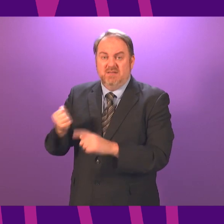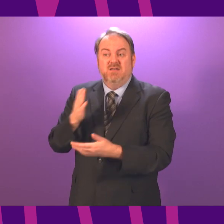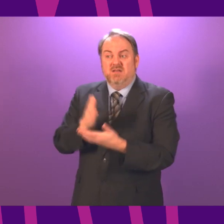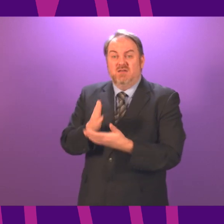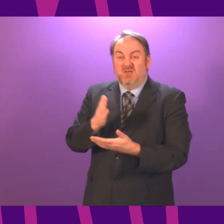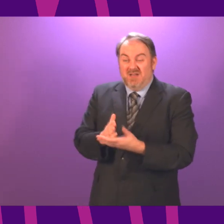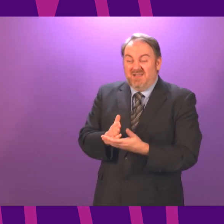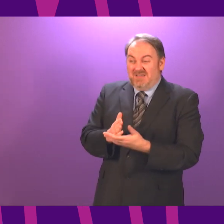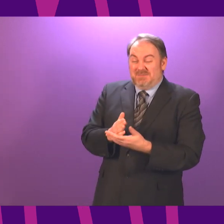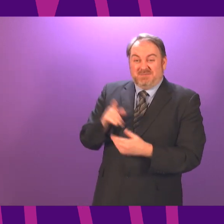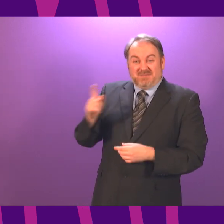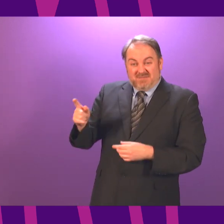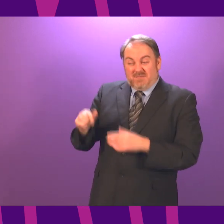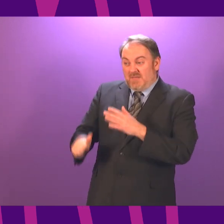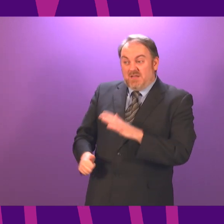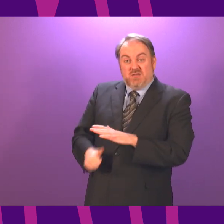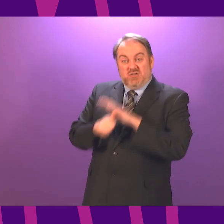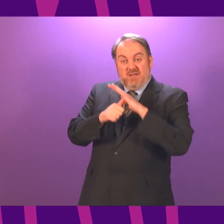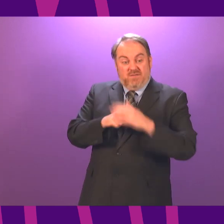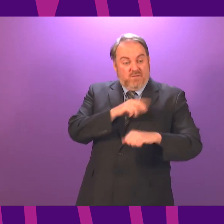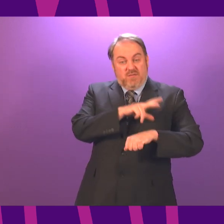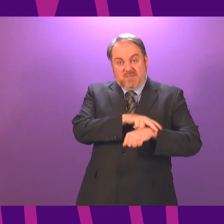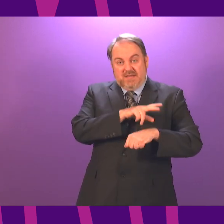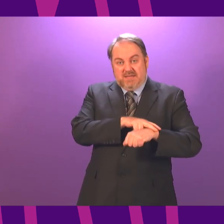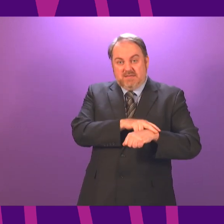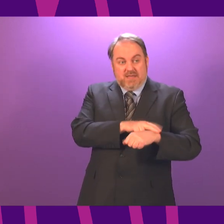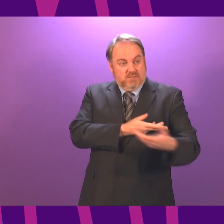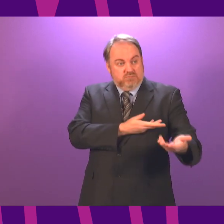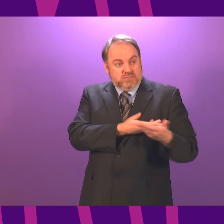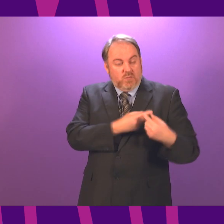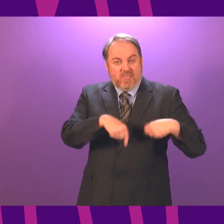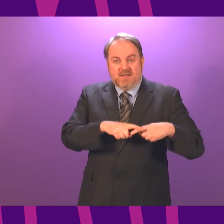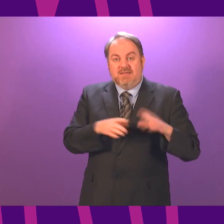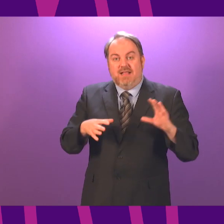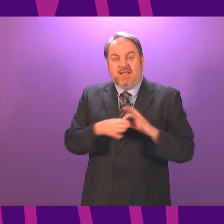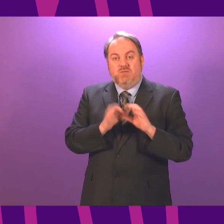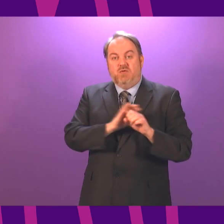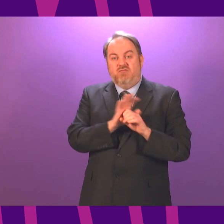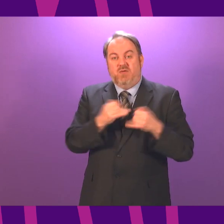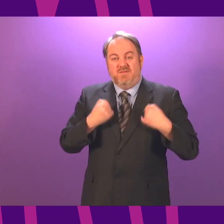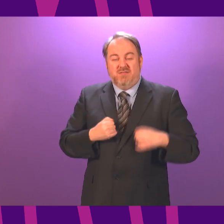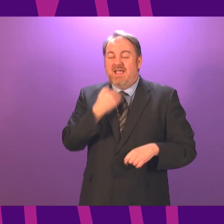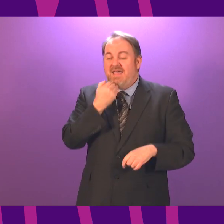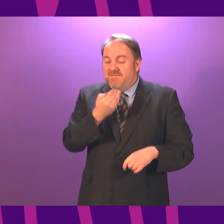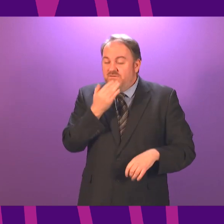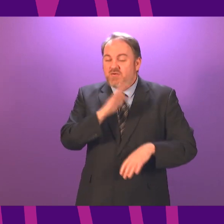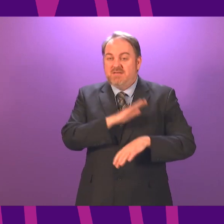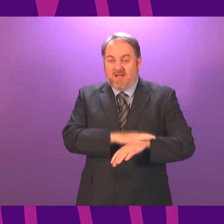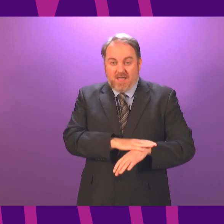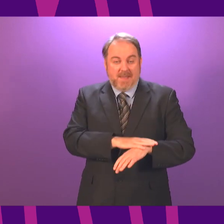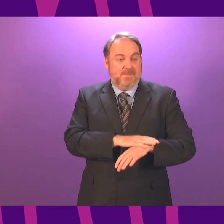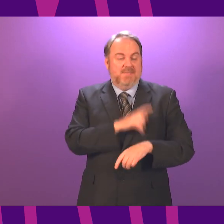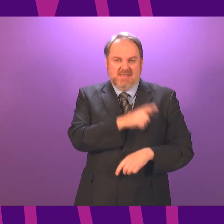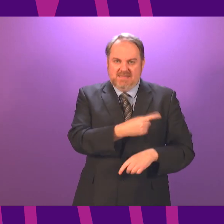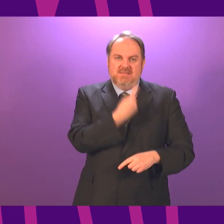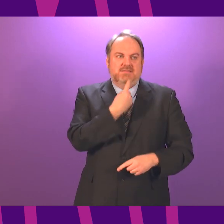constable has joined me in briefings on Covid, he has taken the opportunity to stress to victims of